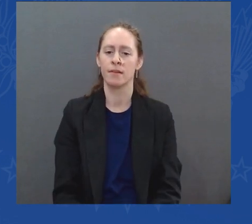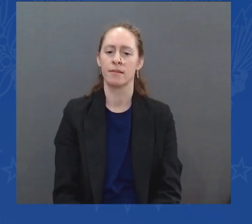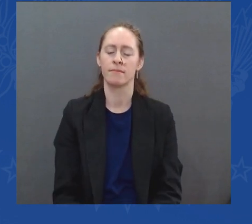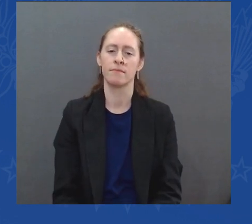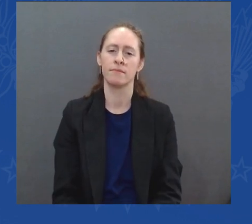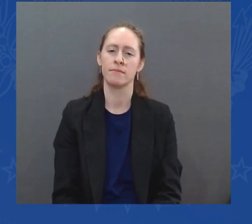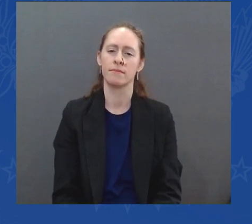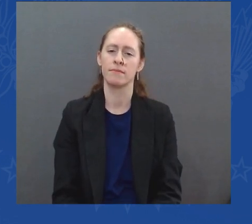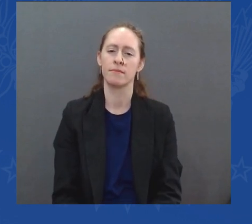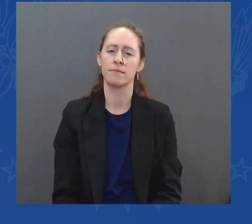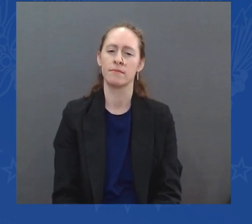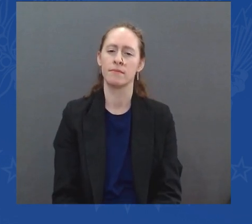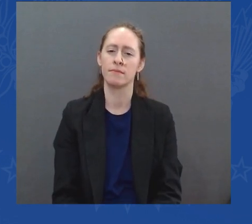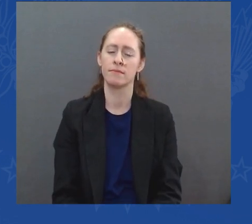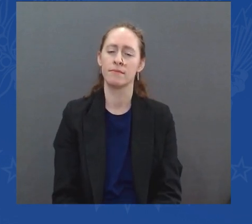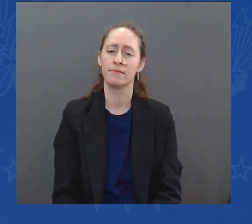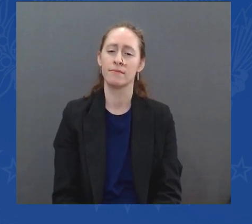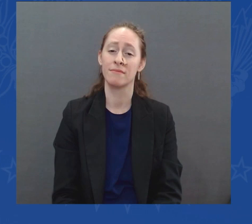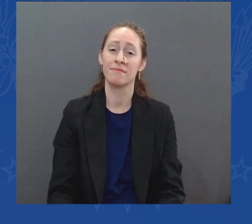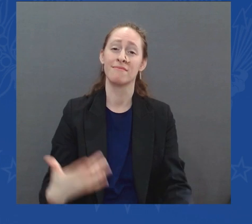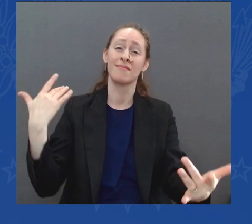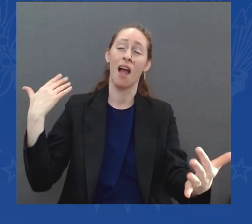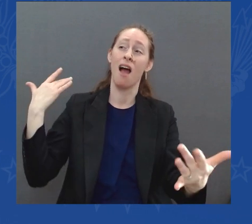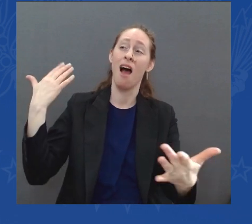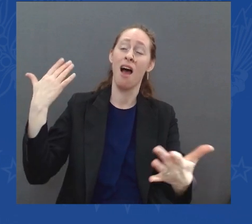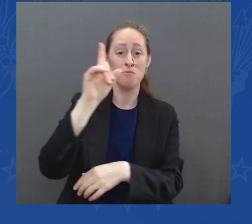has been introduced to the United States Congress.